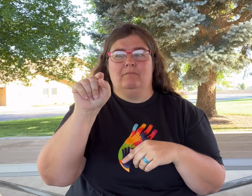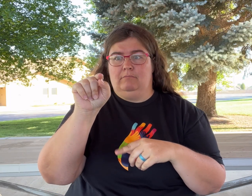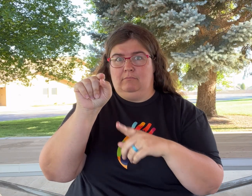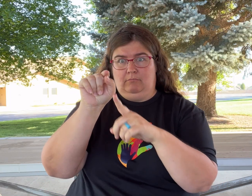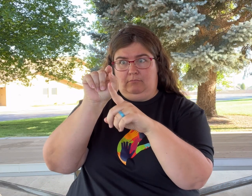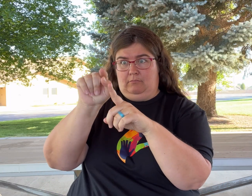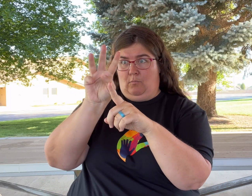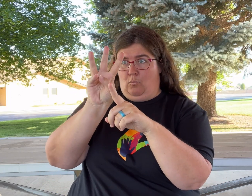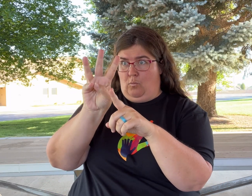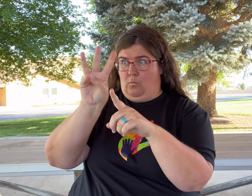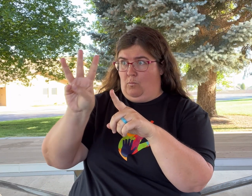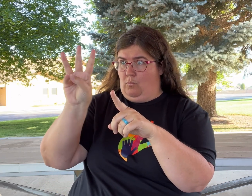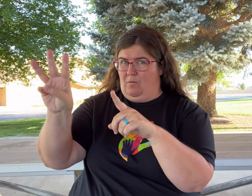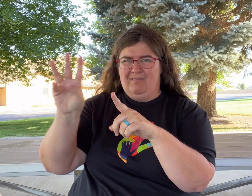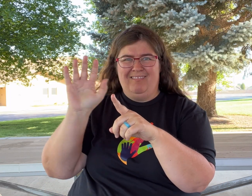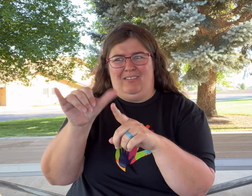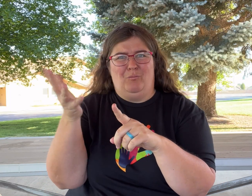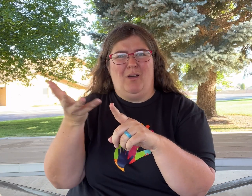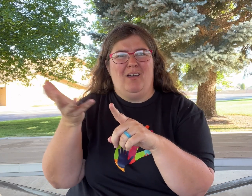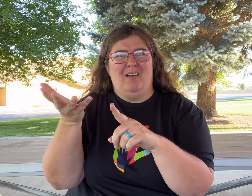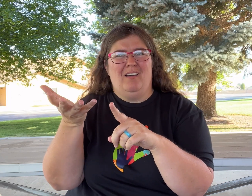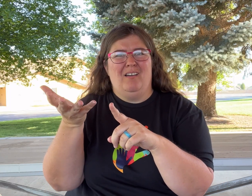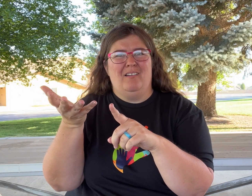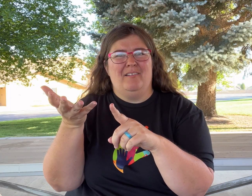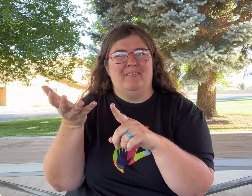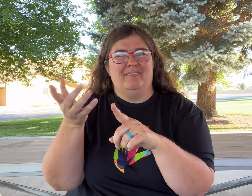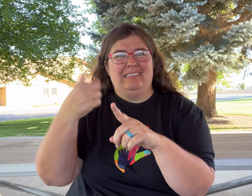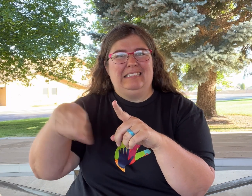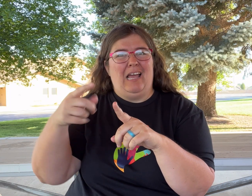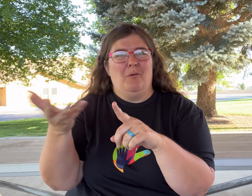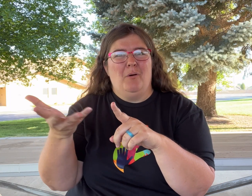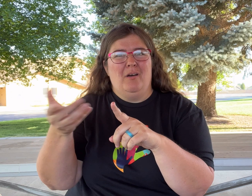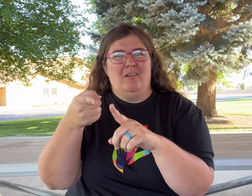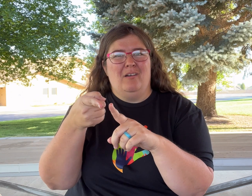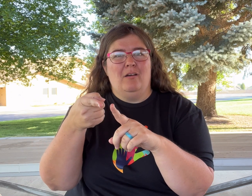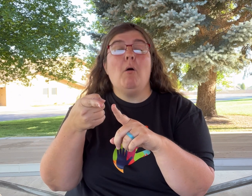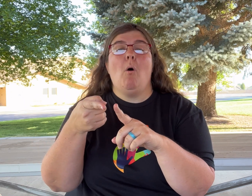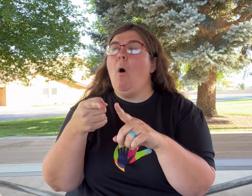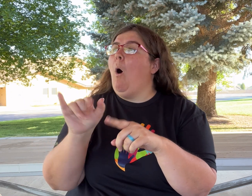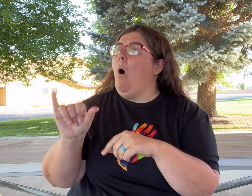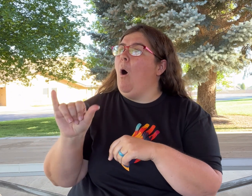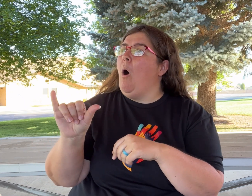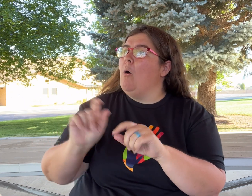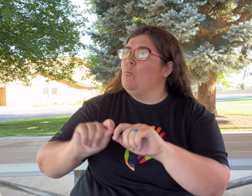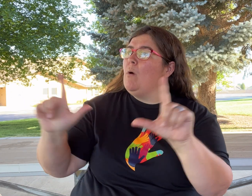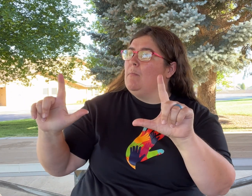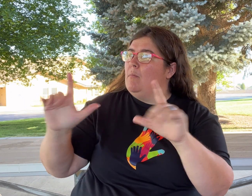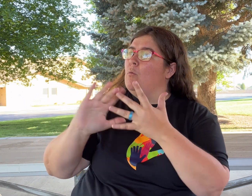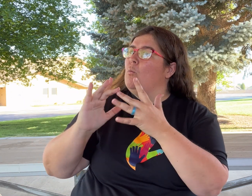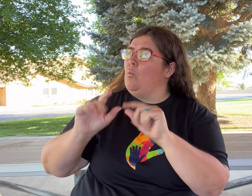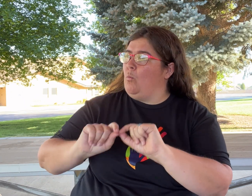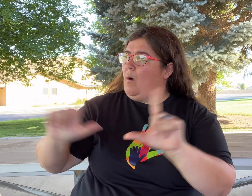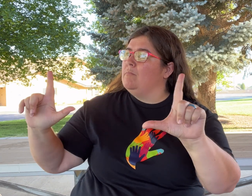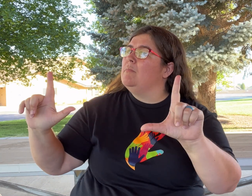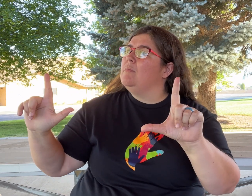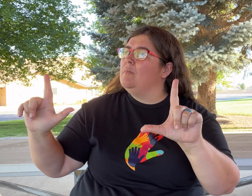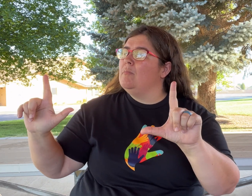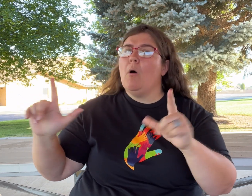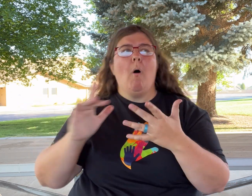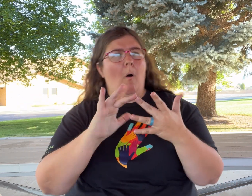on it and that's a WWW. What is that? What's the sign for that?" "Yeah! You mean website." "Oh,